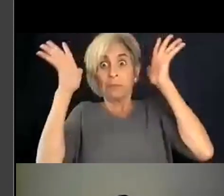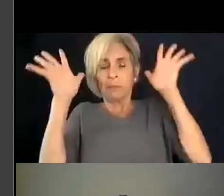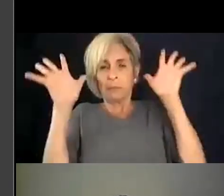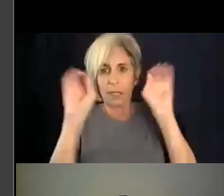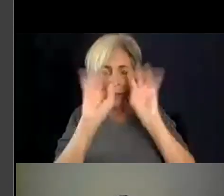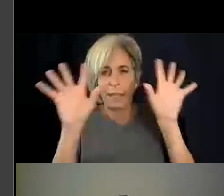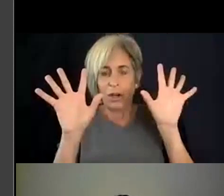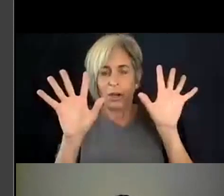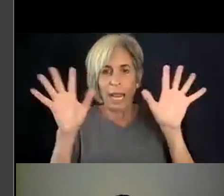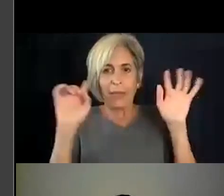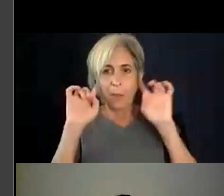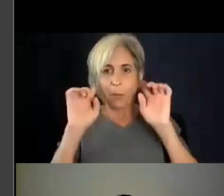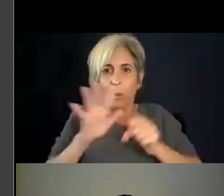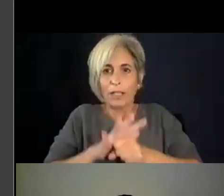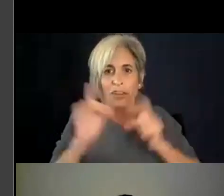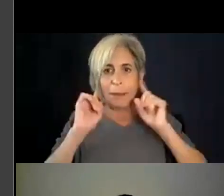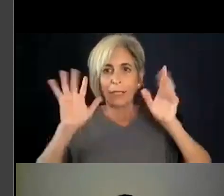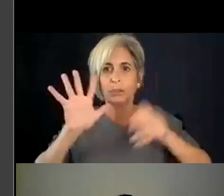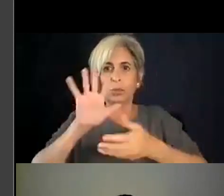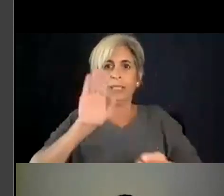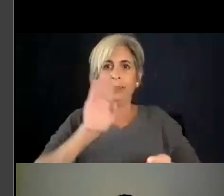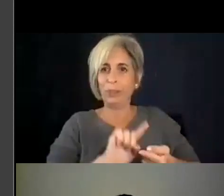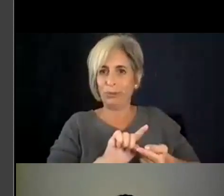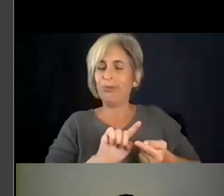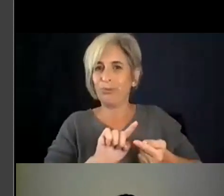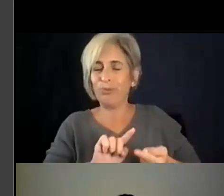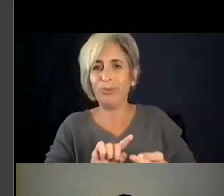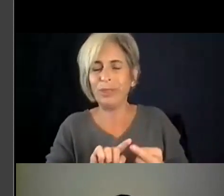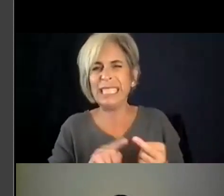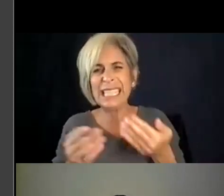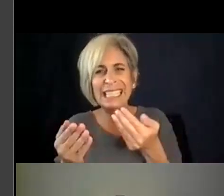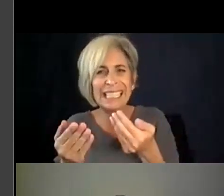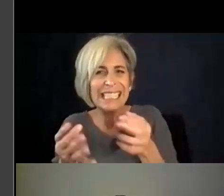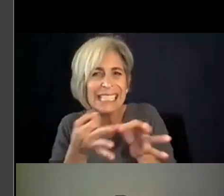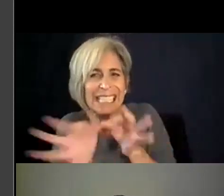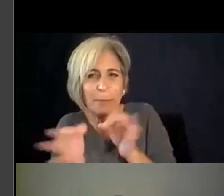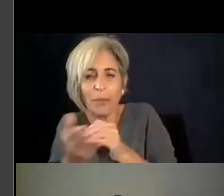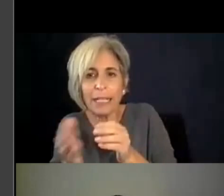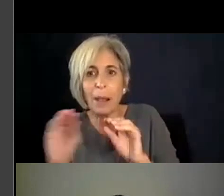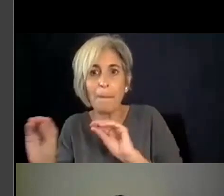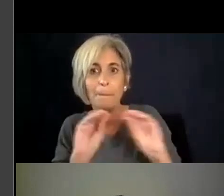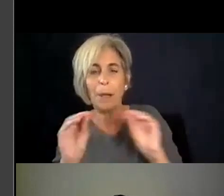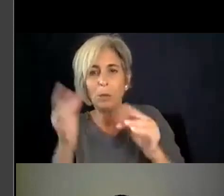relieve pressure in my ears and then there's some simple things around motion sickness like acupuncture, wearing